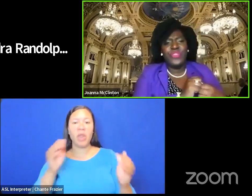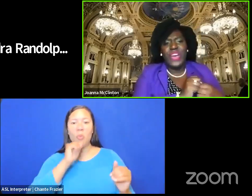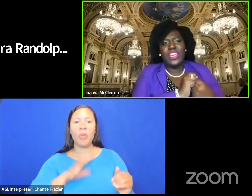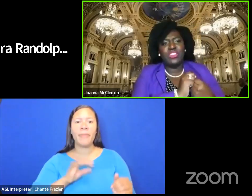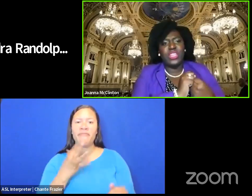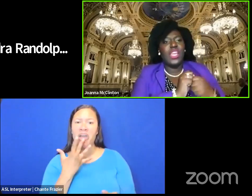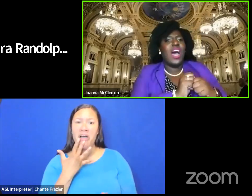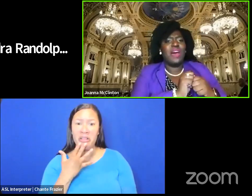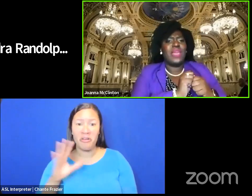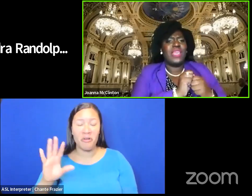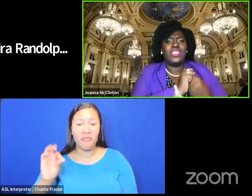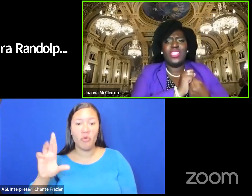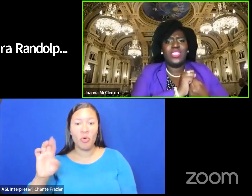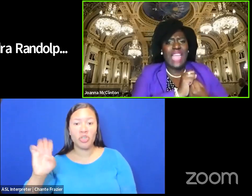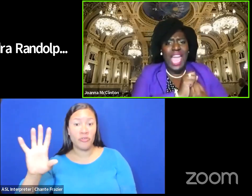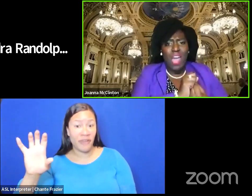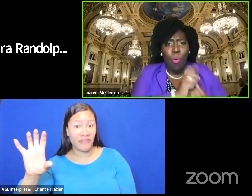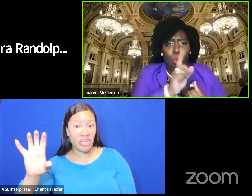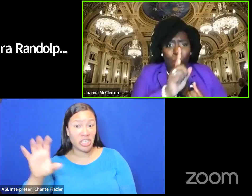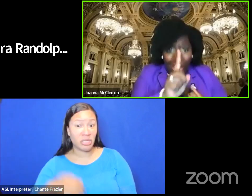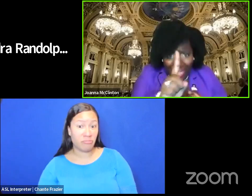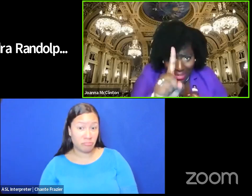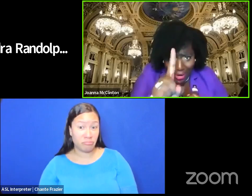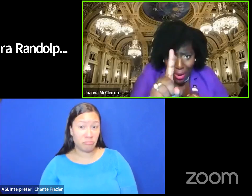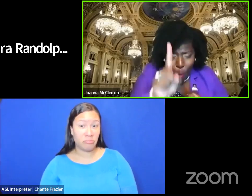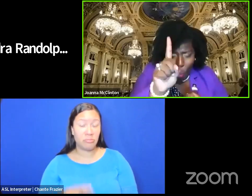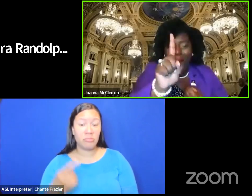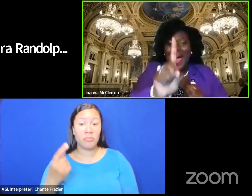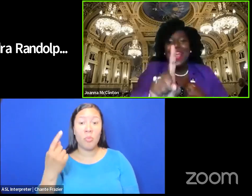record high.